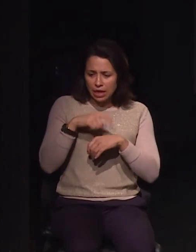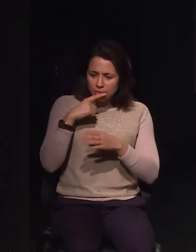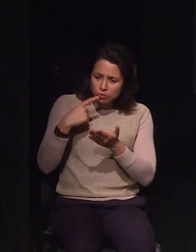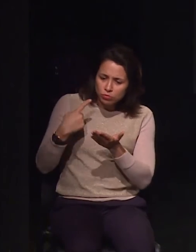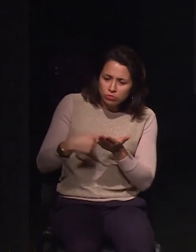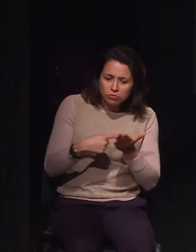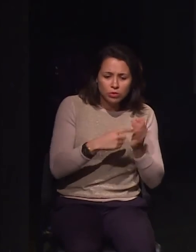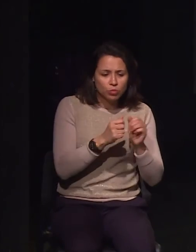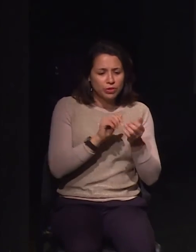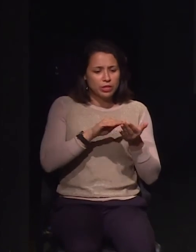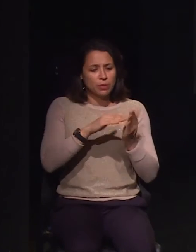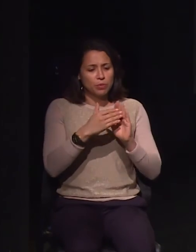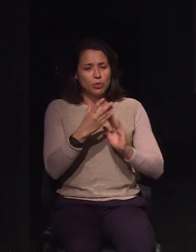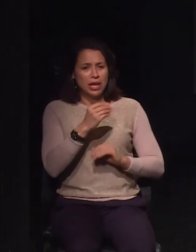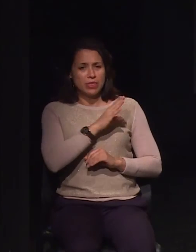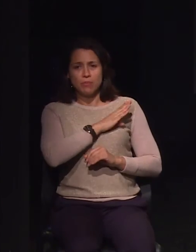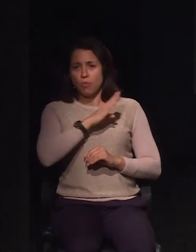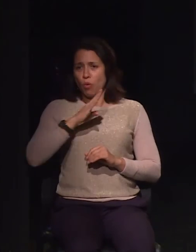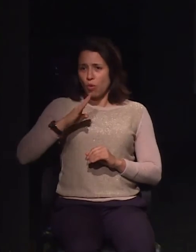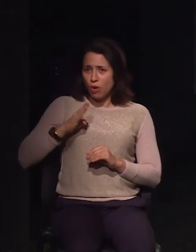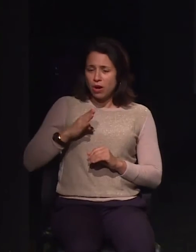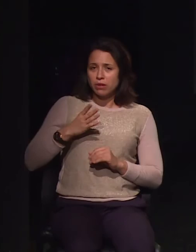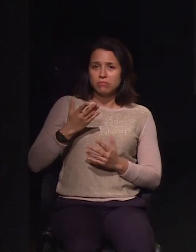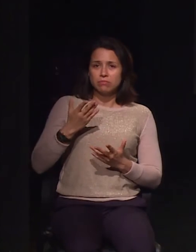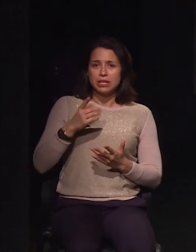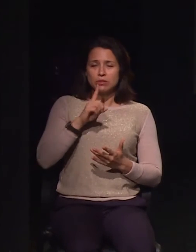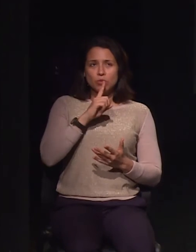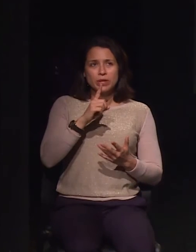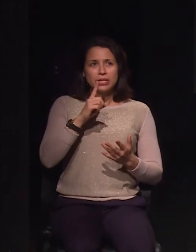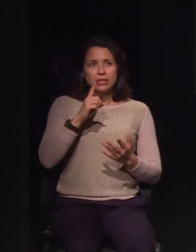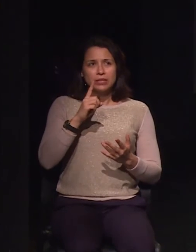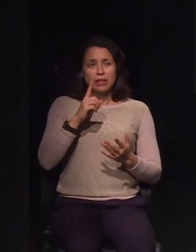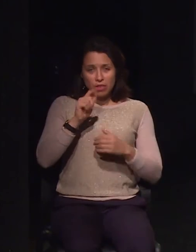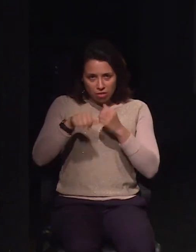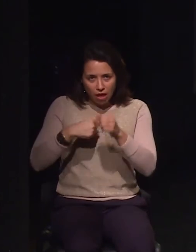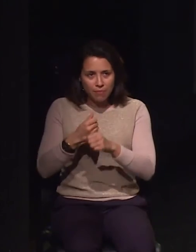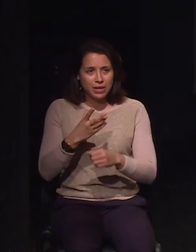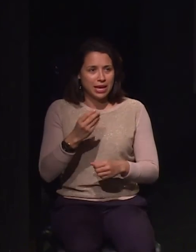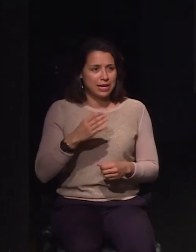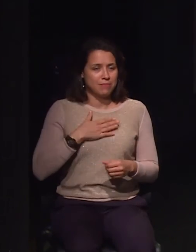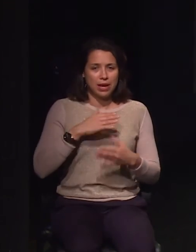creative voices among our alumni and my leadership team to really decide, and it wasn’t all